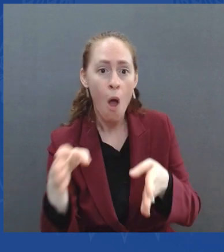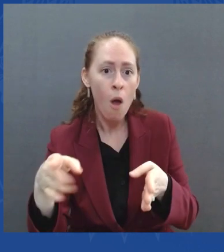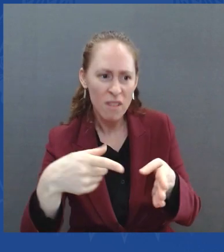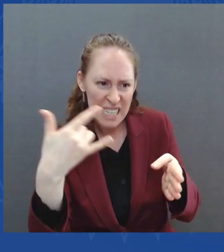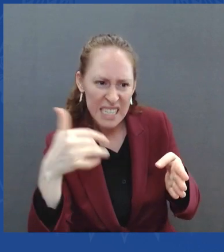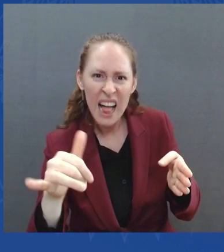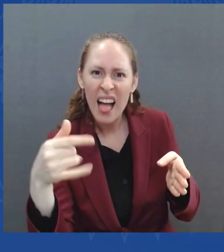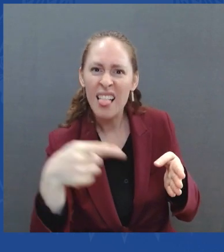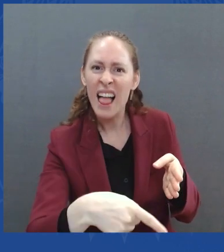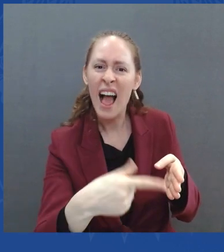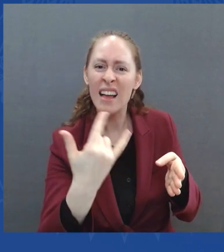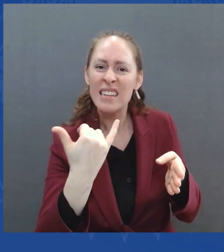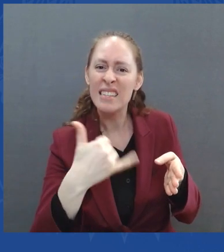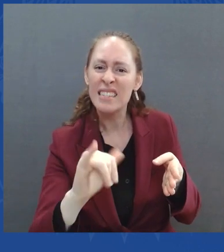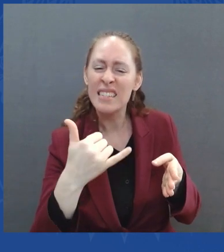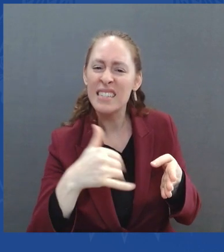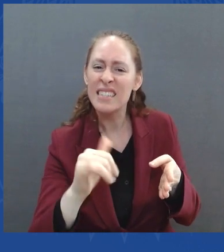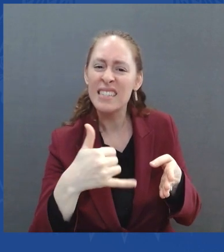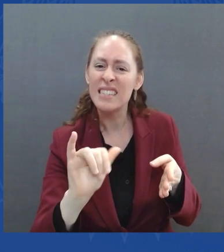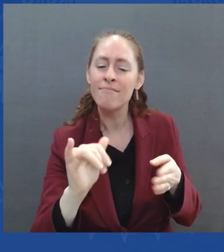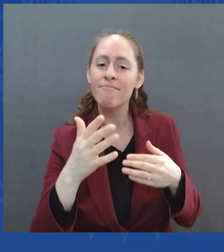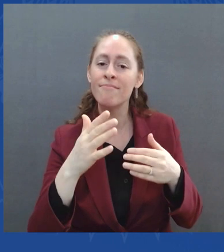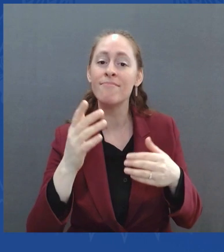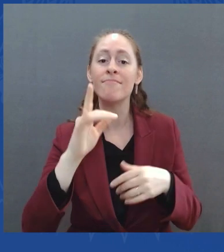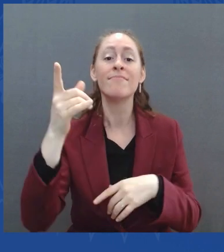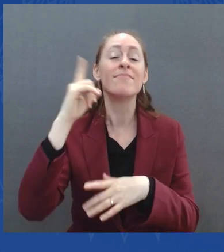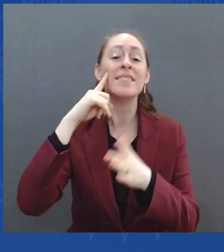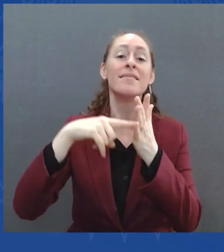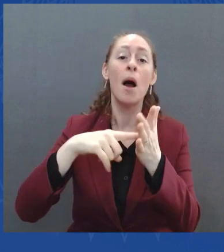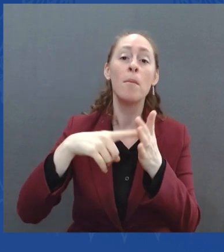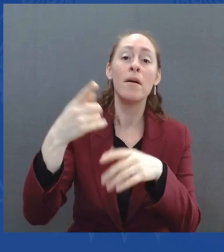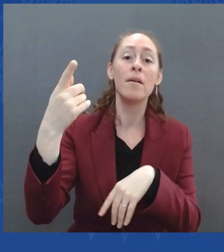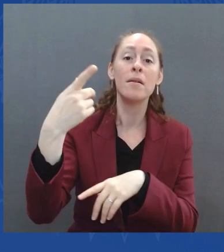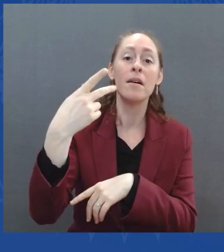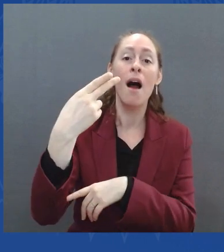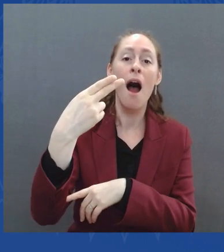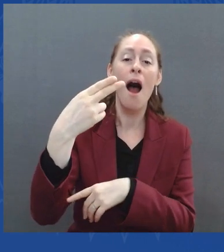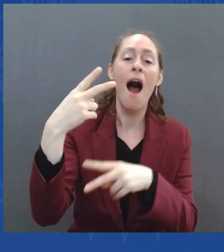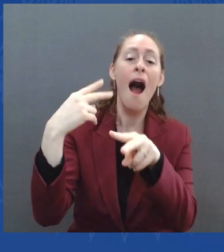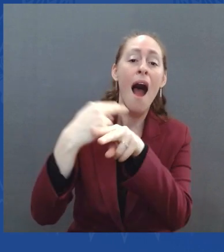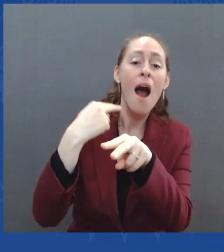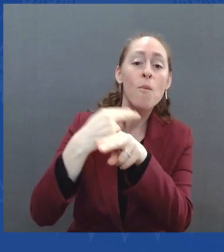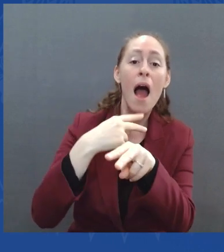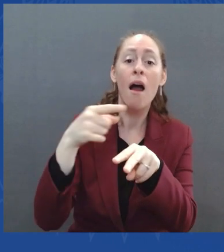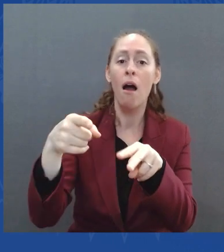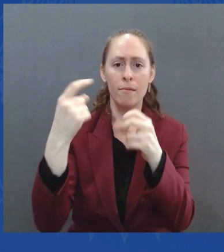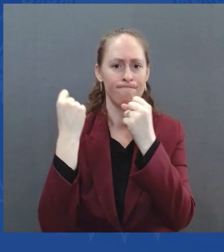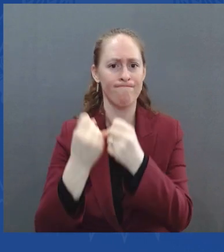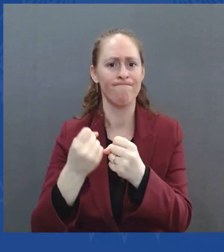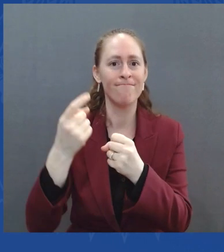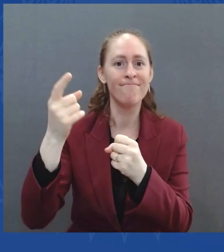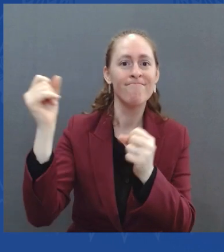That's why a lot of these roads were built: to provide post. And, by the way, we used to serve with a guy